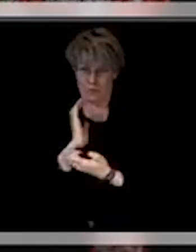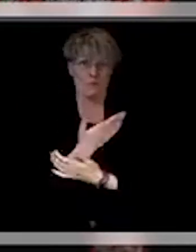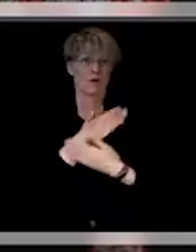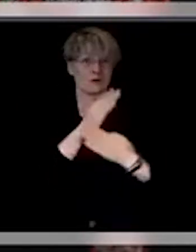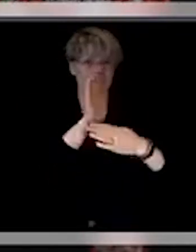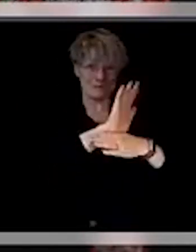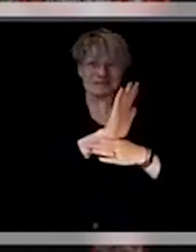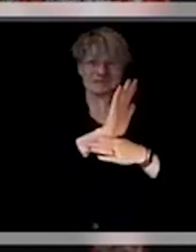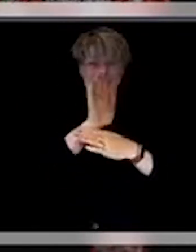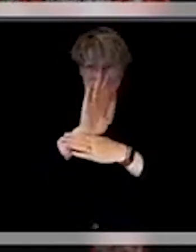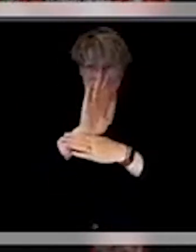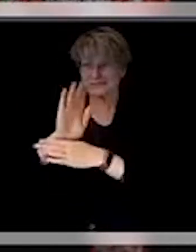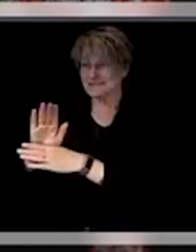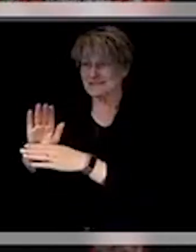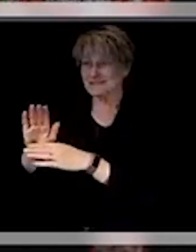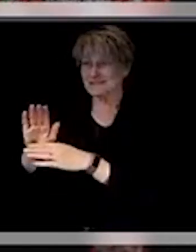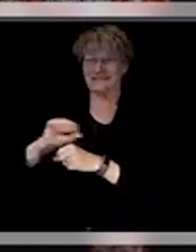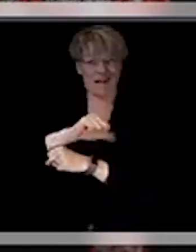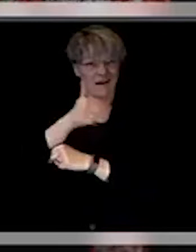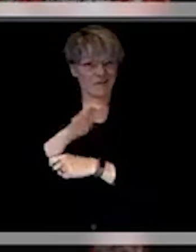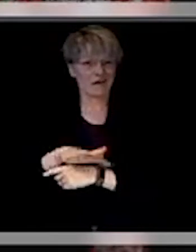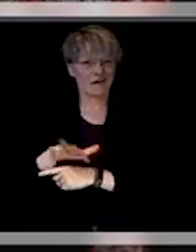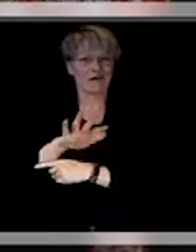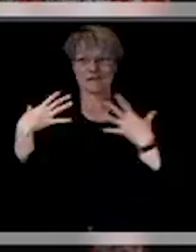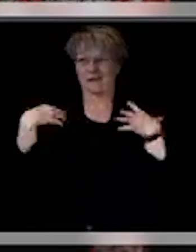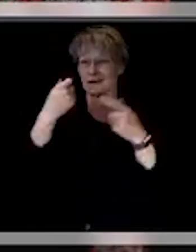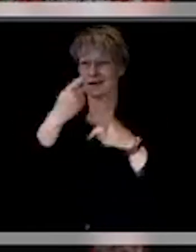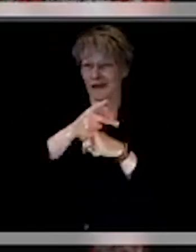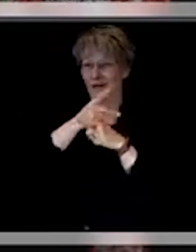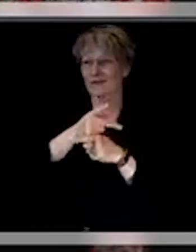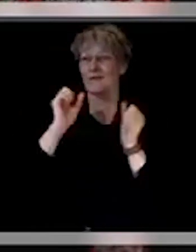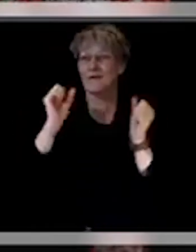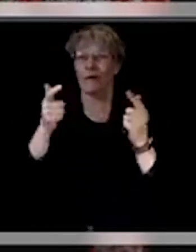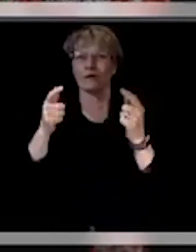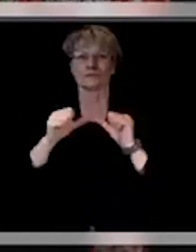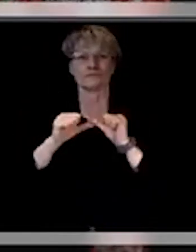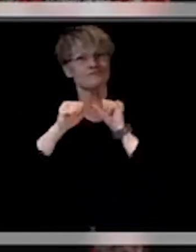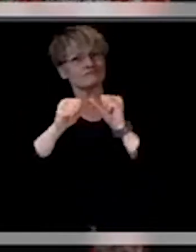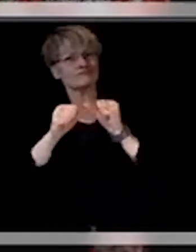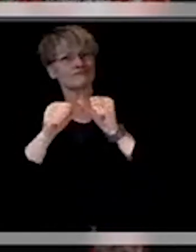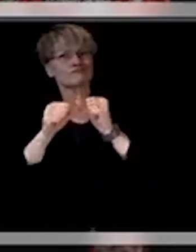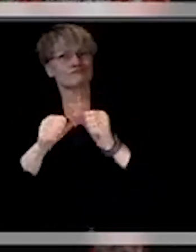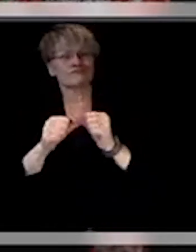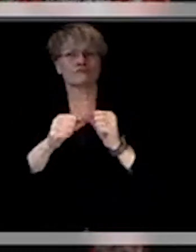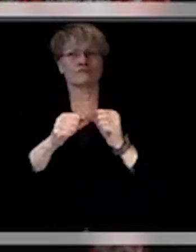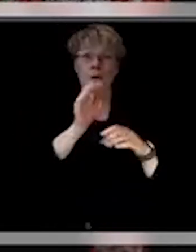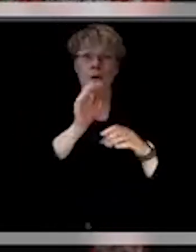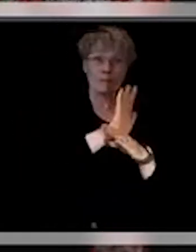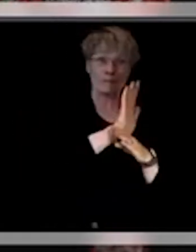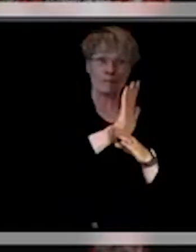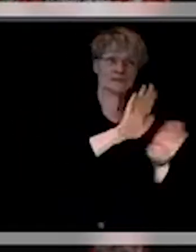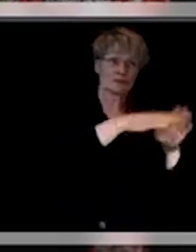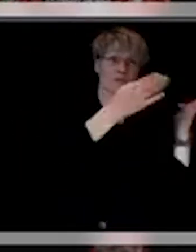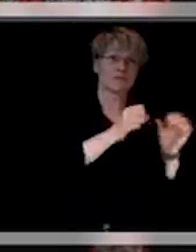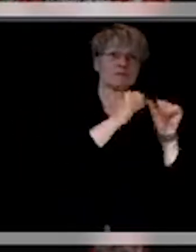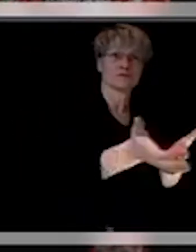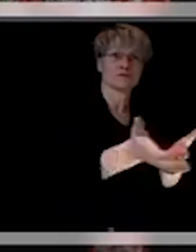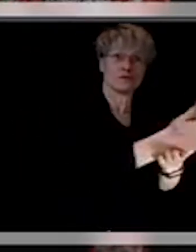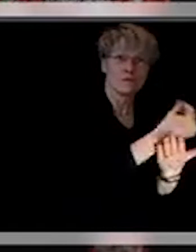and we want to protect our healthcare institutions so that they can take care of your family member when they have an MI or a stroke or they are in a car crash, and we all need to